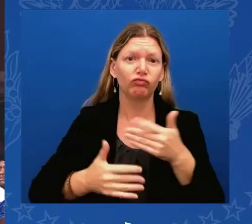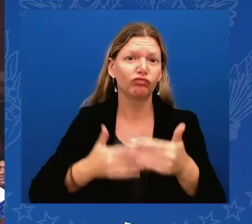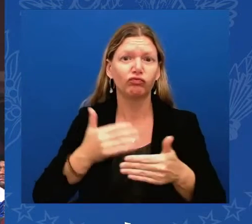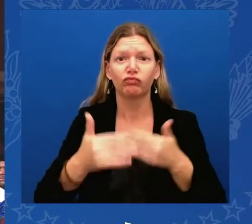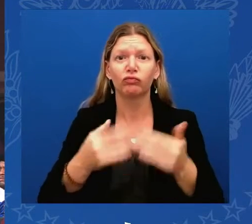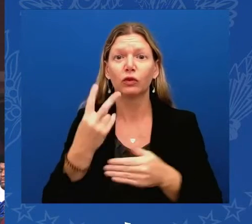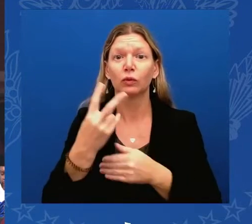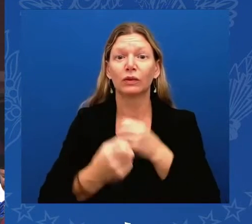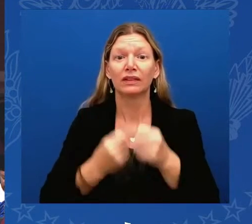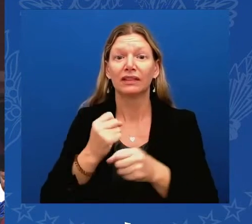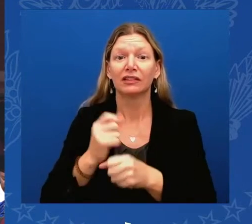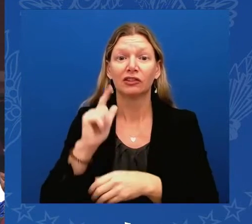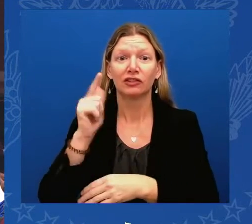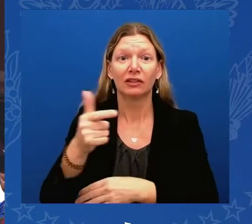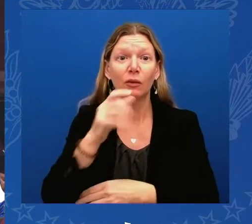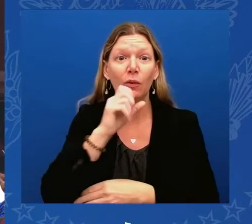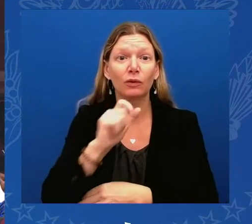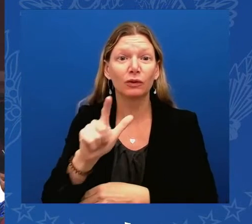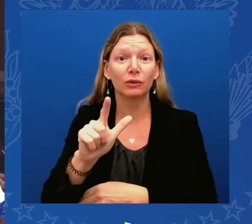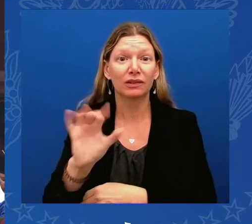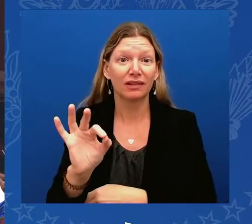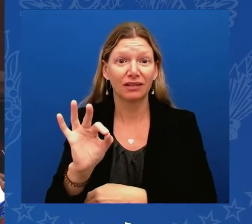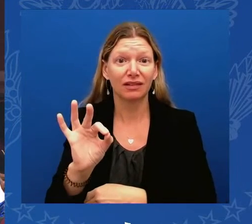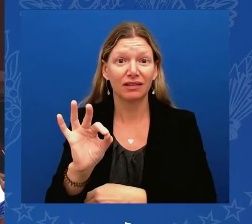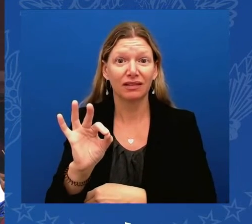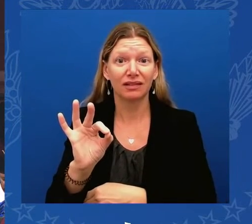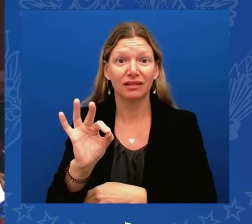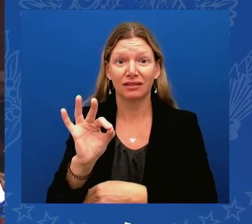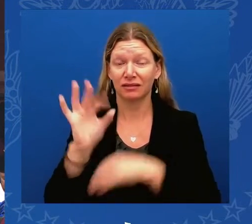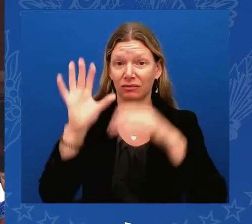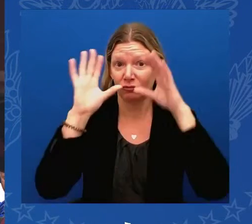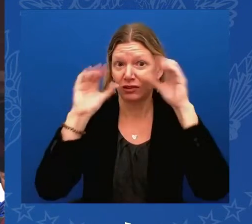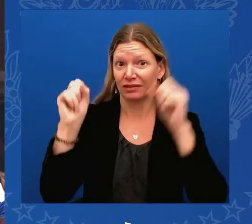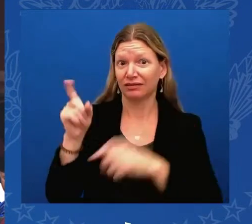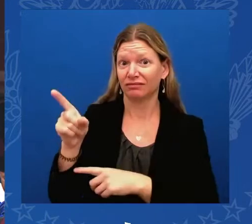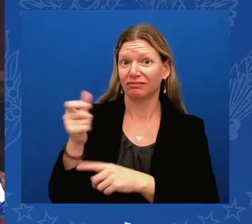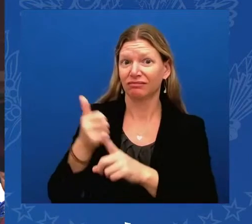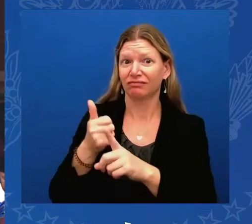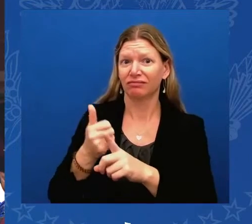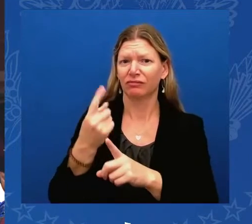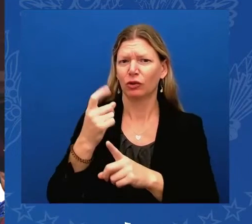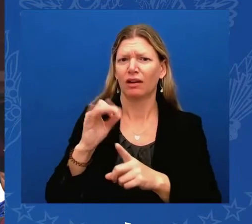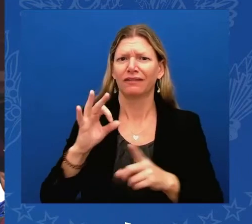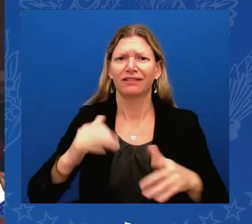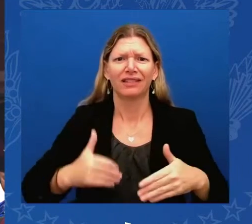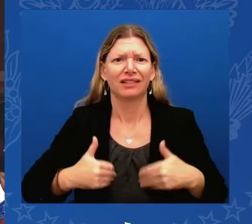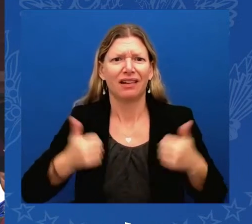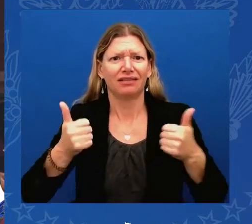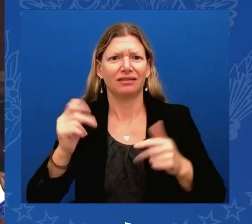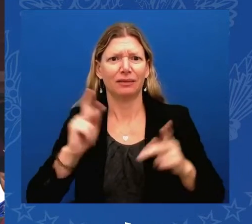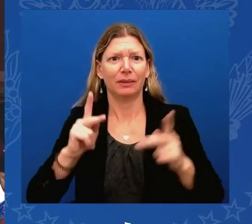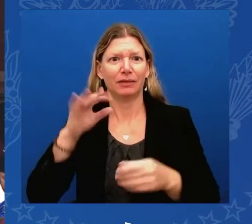Biden was one of the youngest people ever elected to the U.S. Senate, where he remained for 36 years.